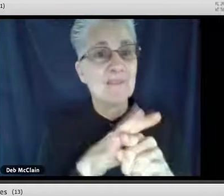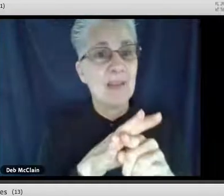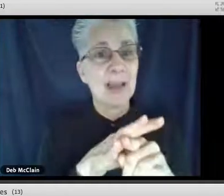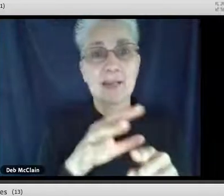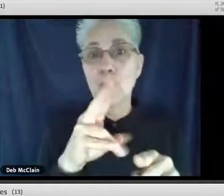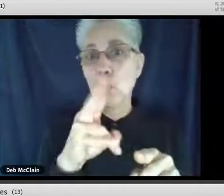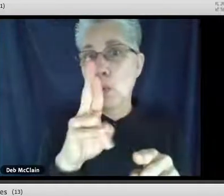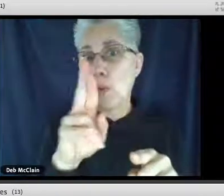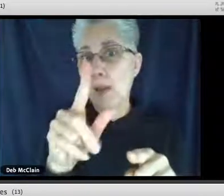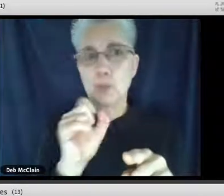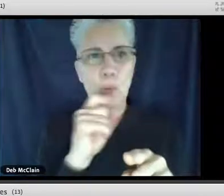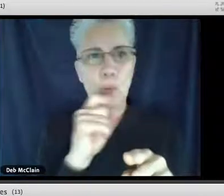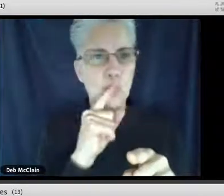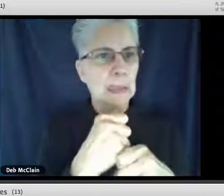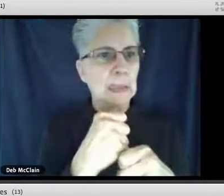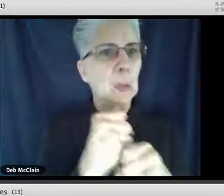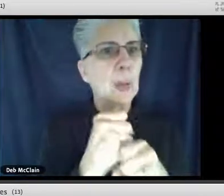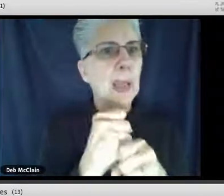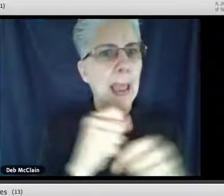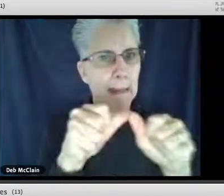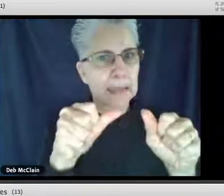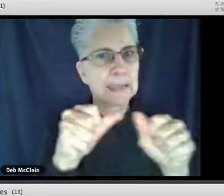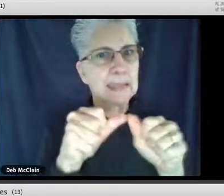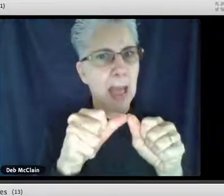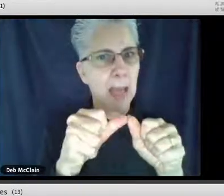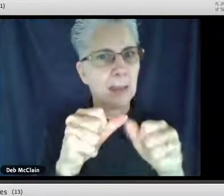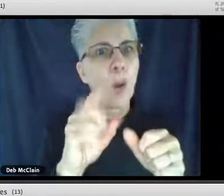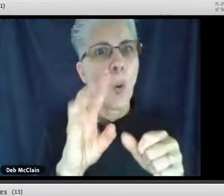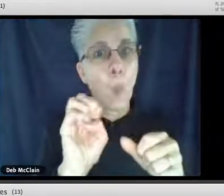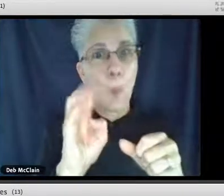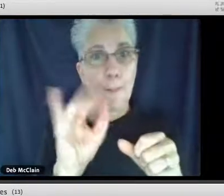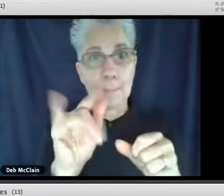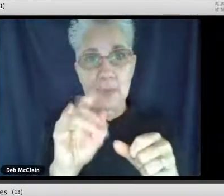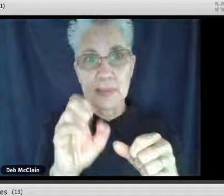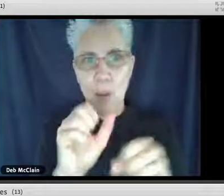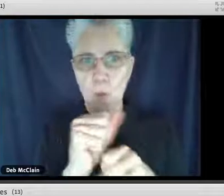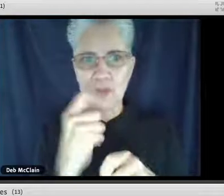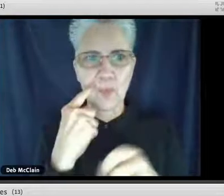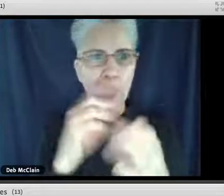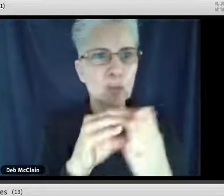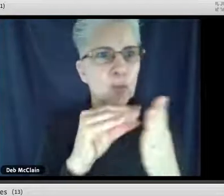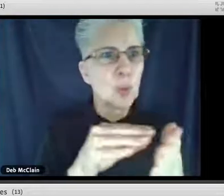so you can create a site that works for your students, for your public, for your faculty,